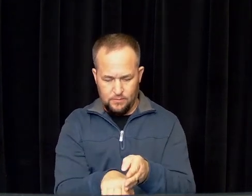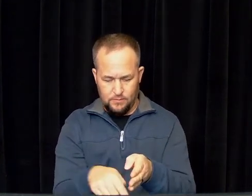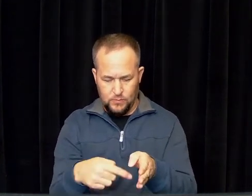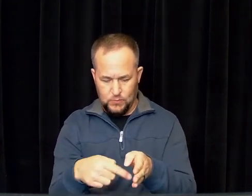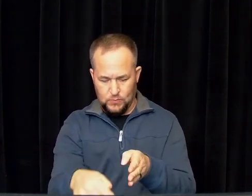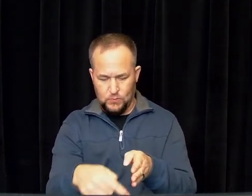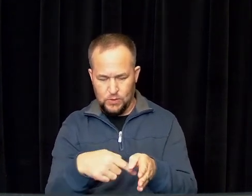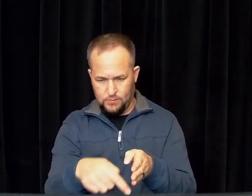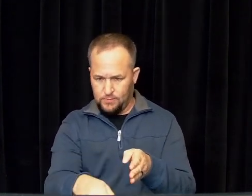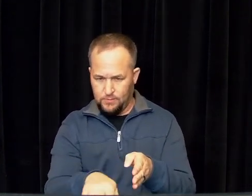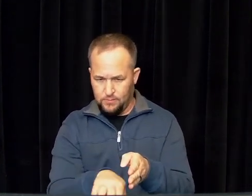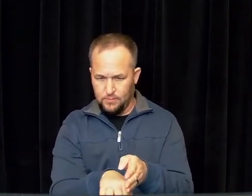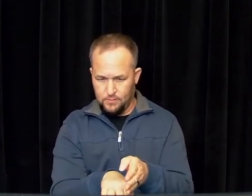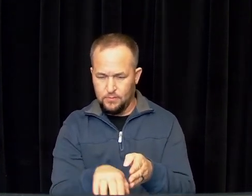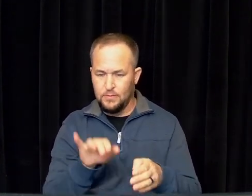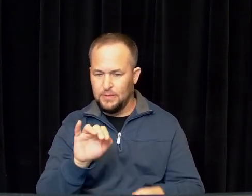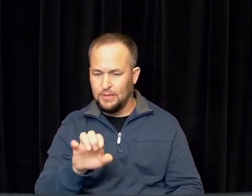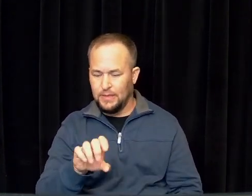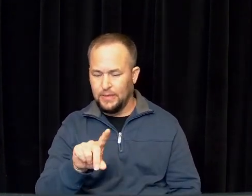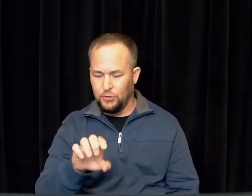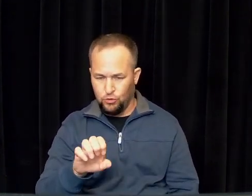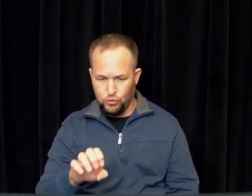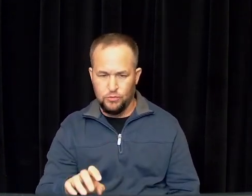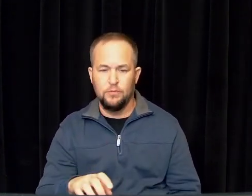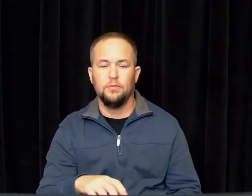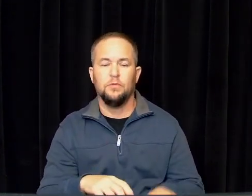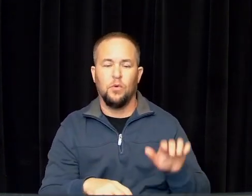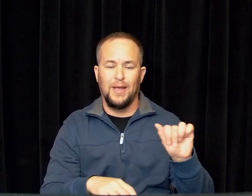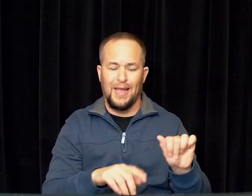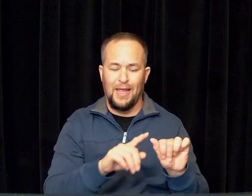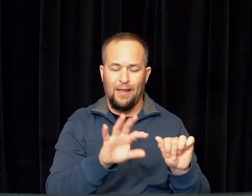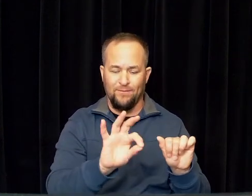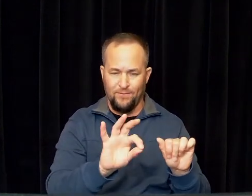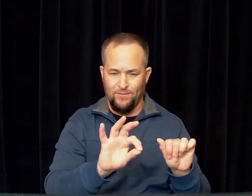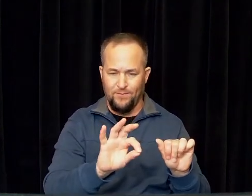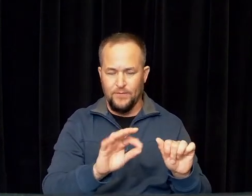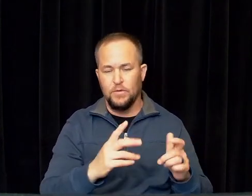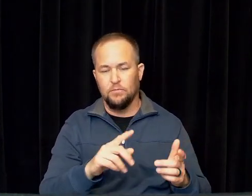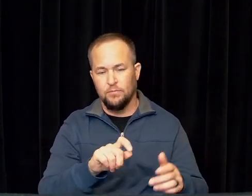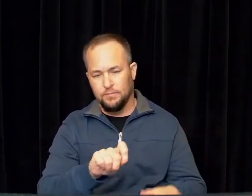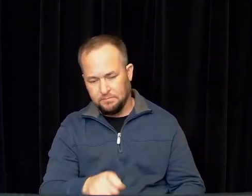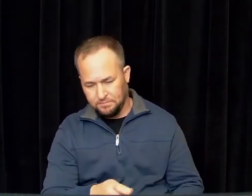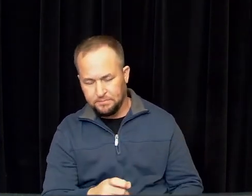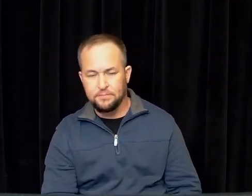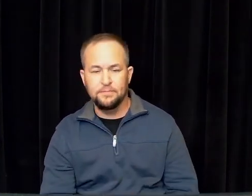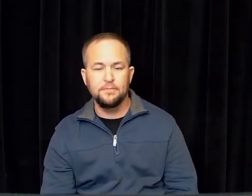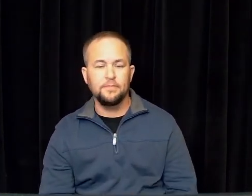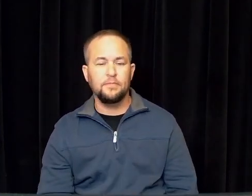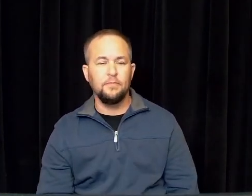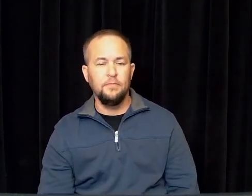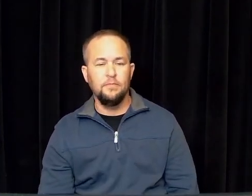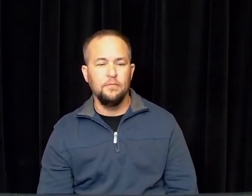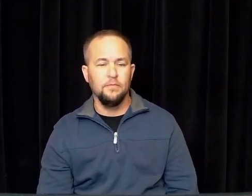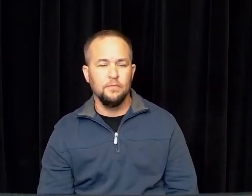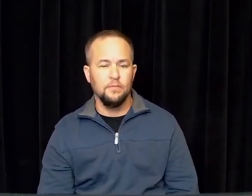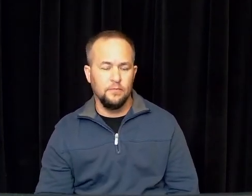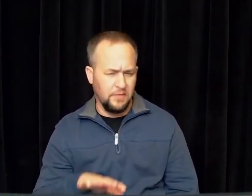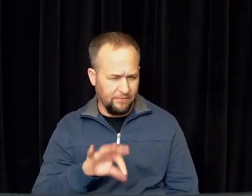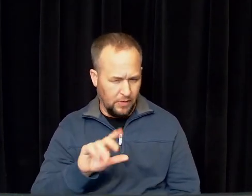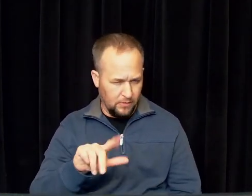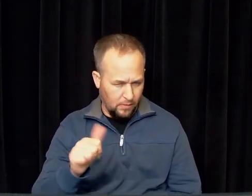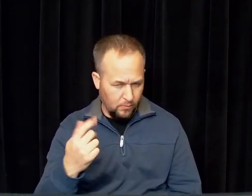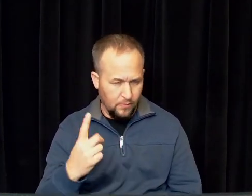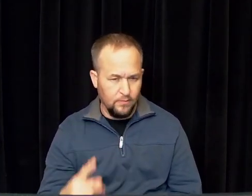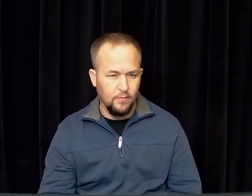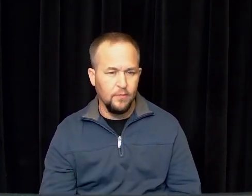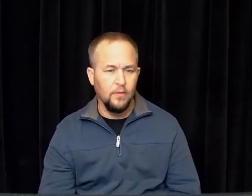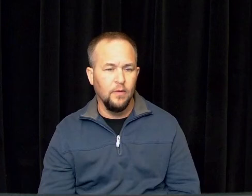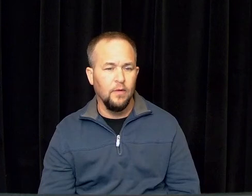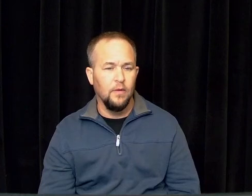one of my edges is A to F comma. And I have to find another one. Here here's a fold where the